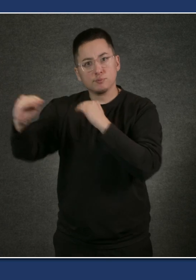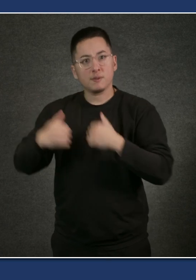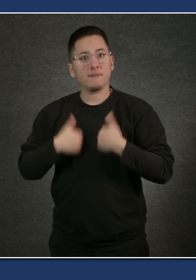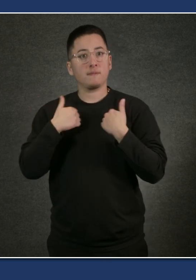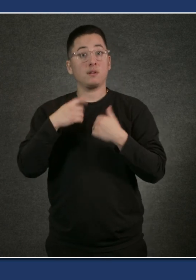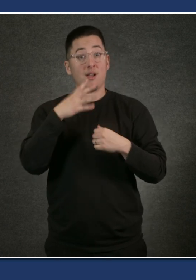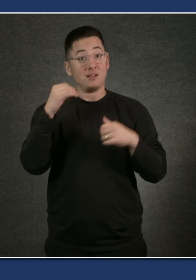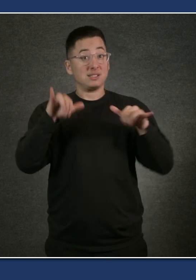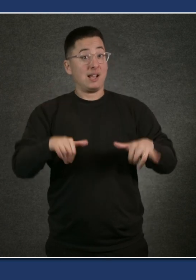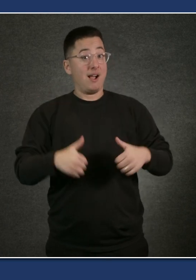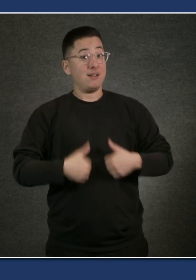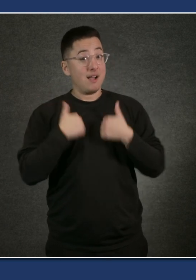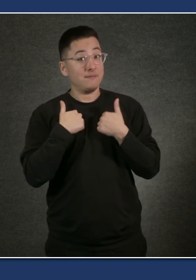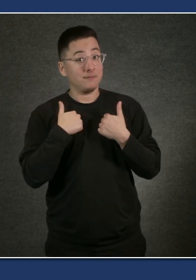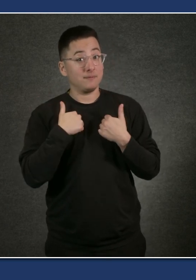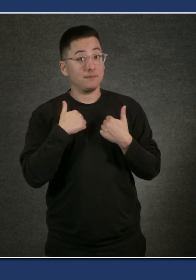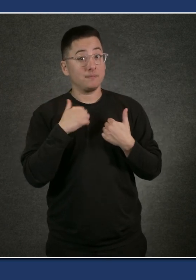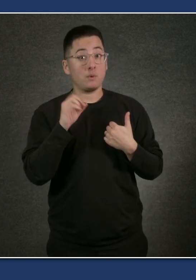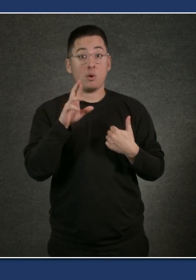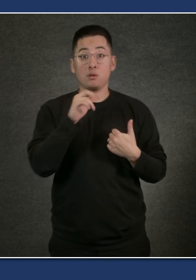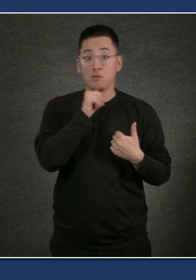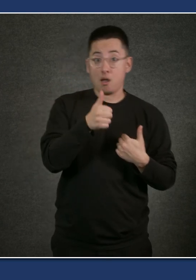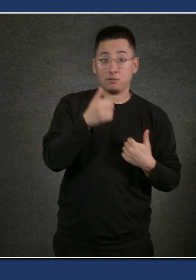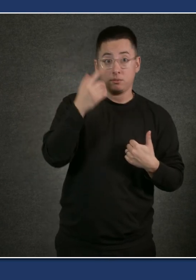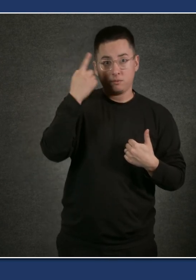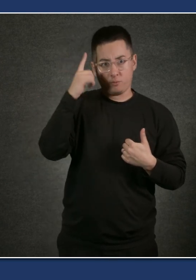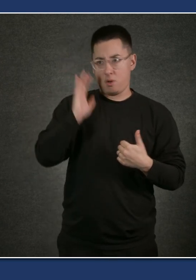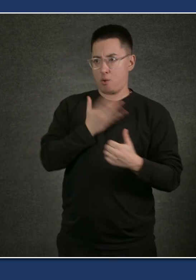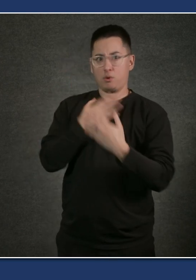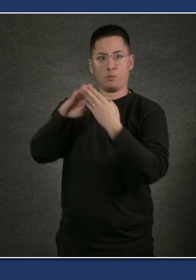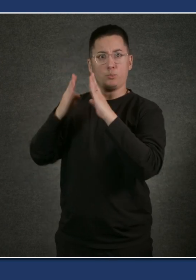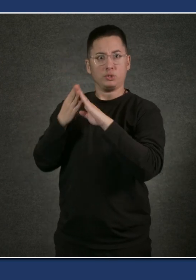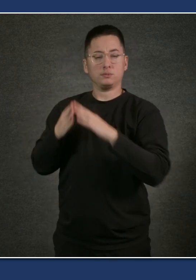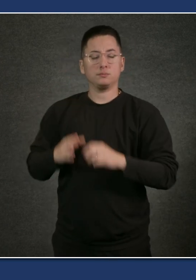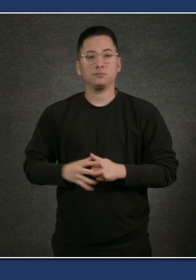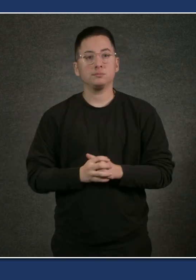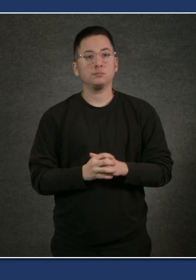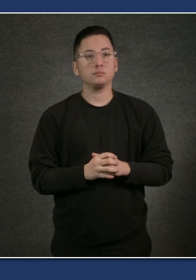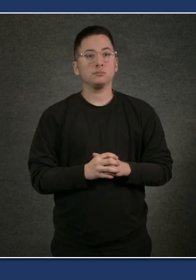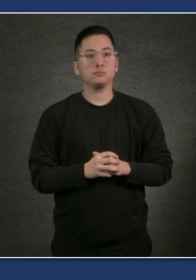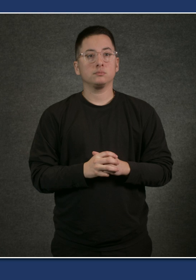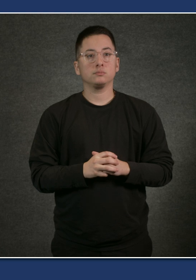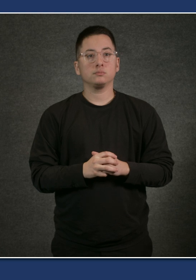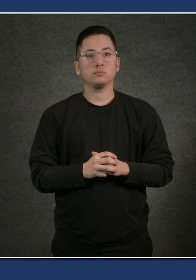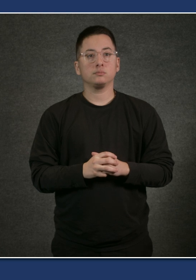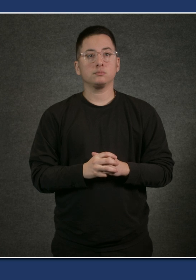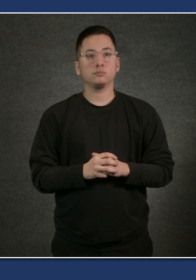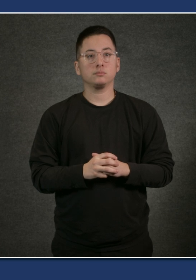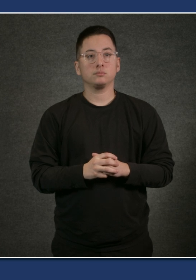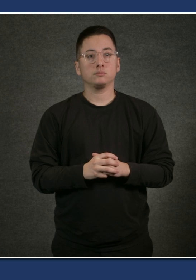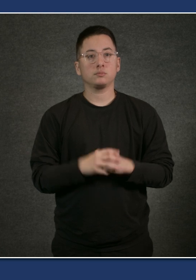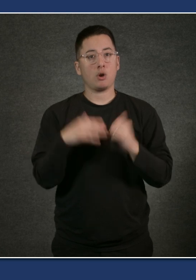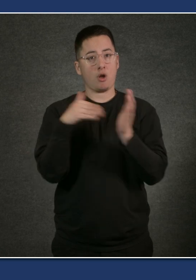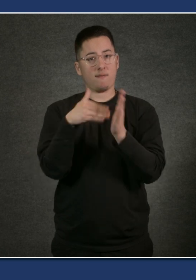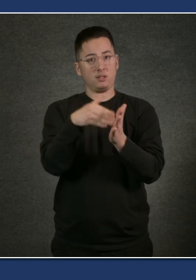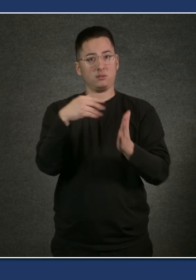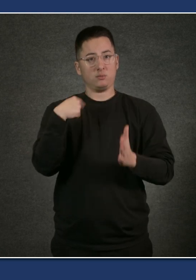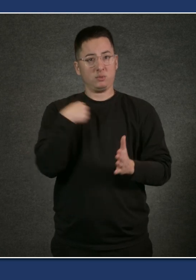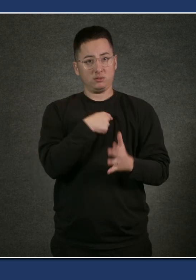and staying alive or not for our community. Often we find that common sense solutions are within reach,